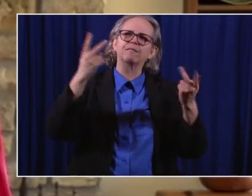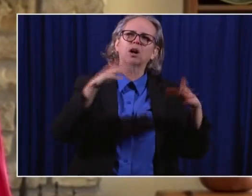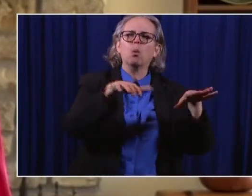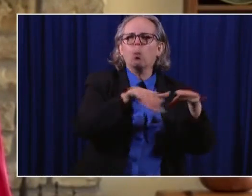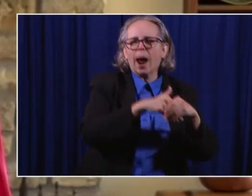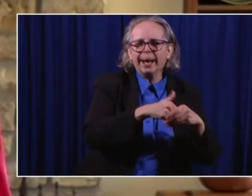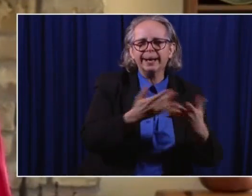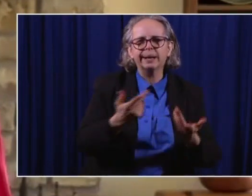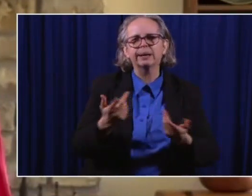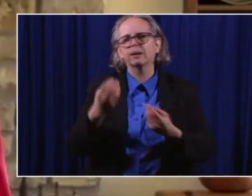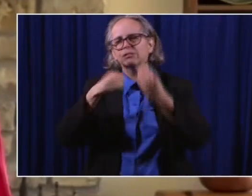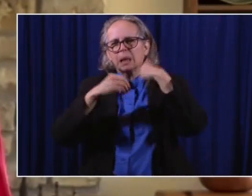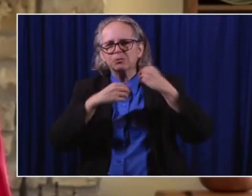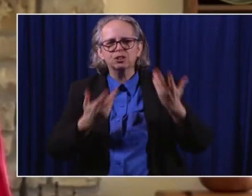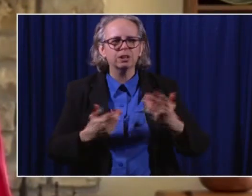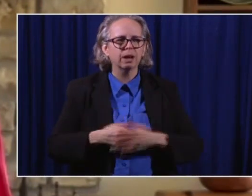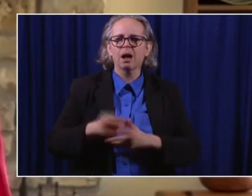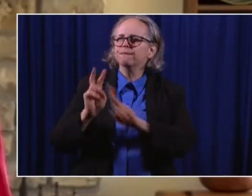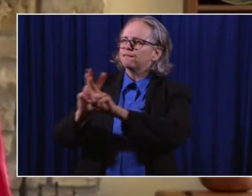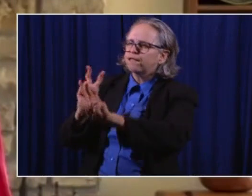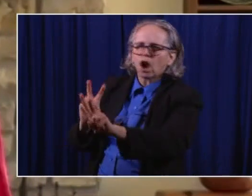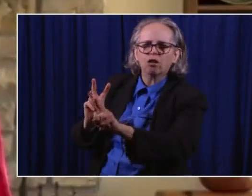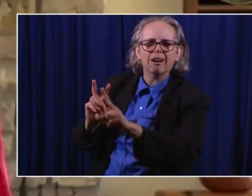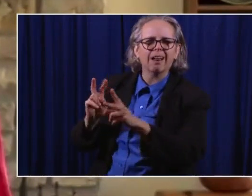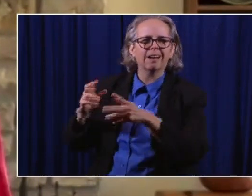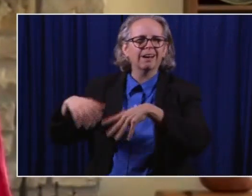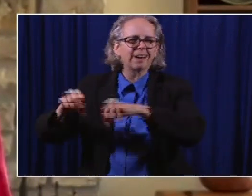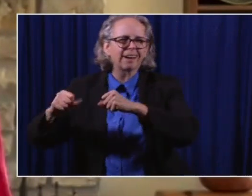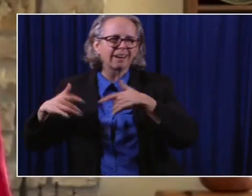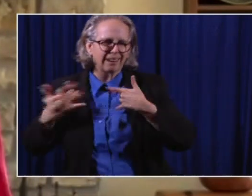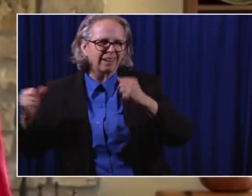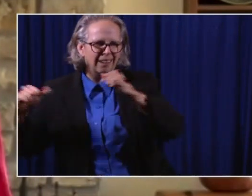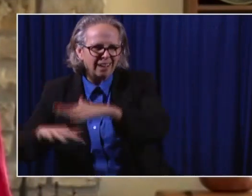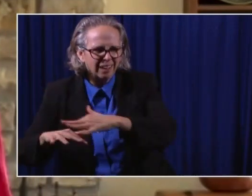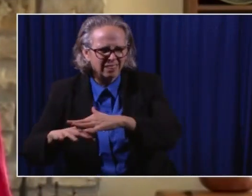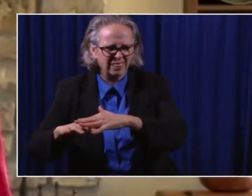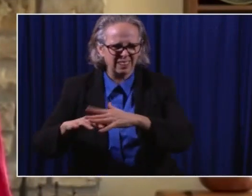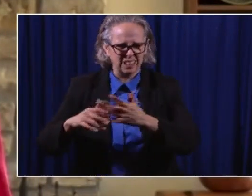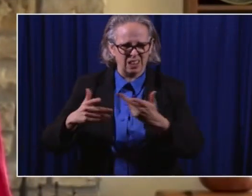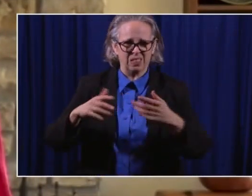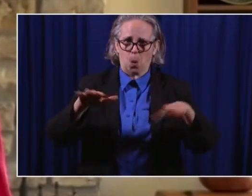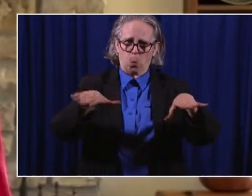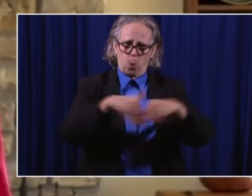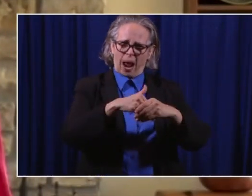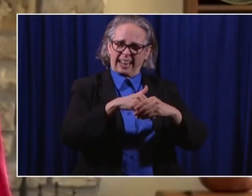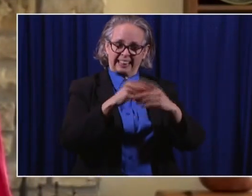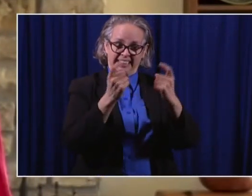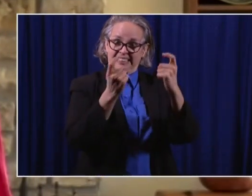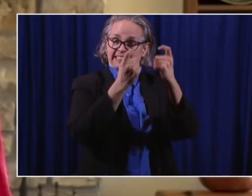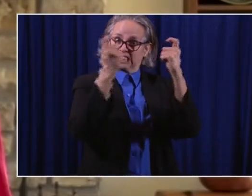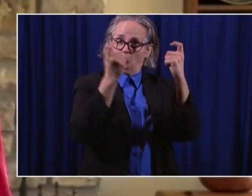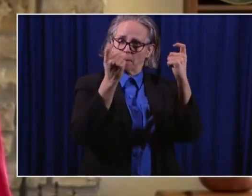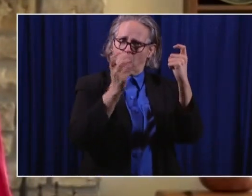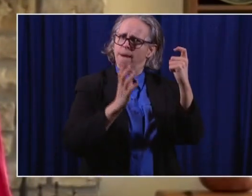TOGETHER , 10 OR MORE PEOPLE. THAT HAS TO DO WITH WEDDING RECEPTIONS AND FUNERALS AND NOT